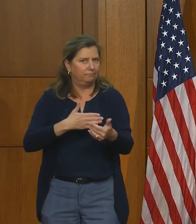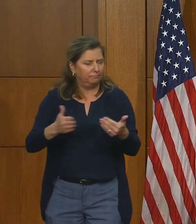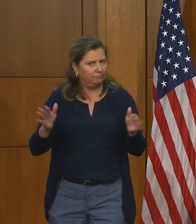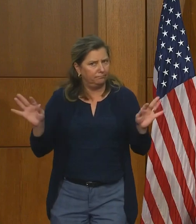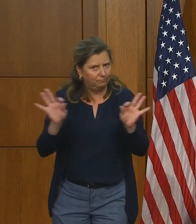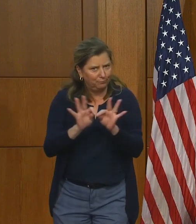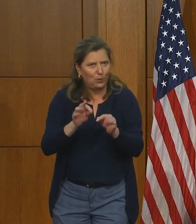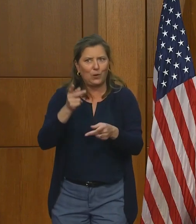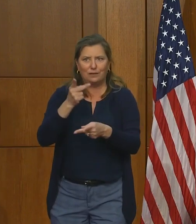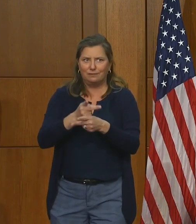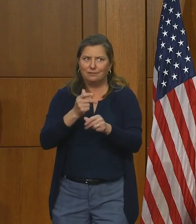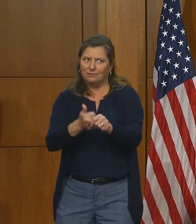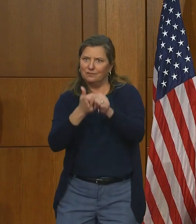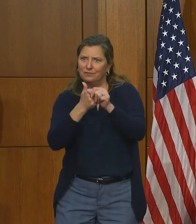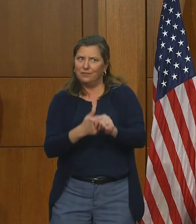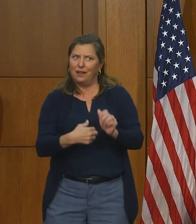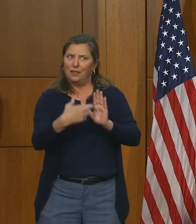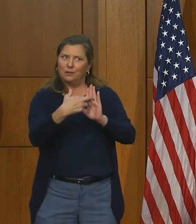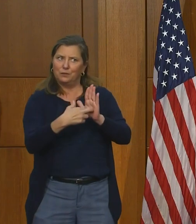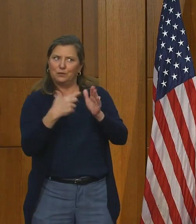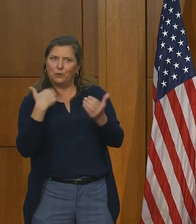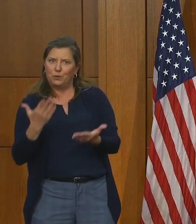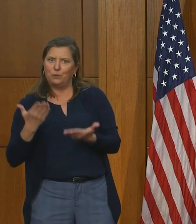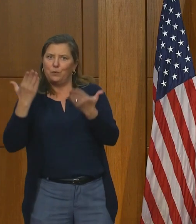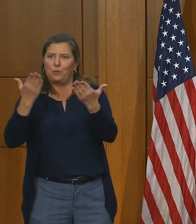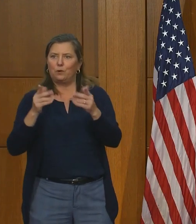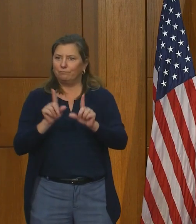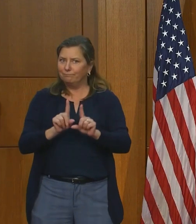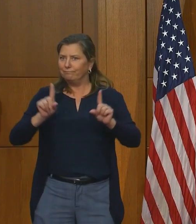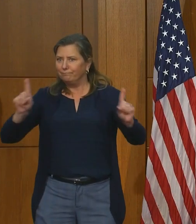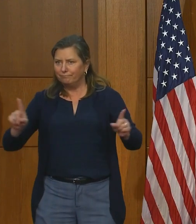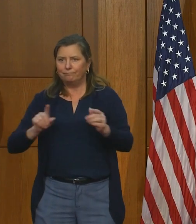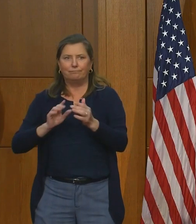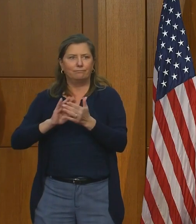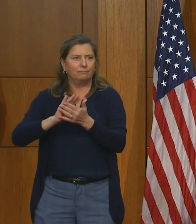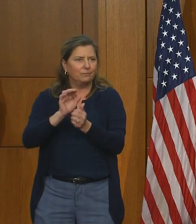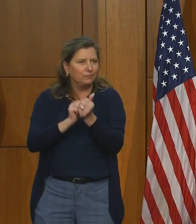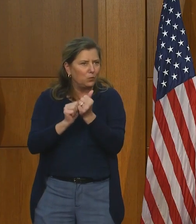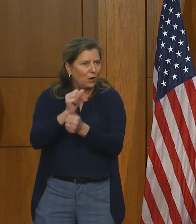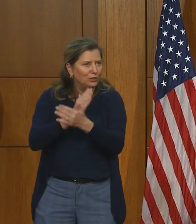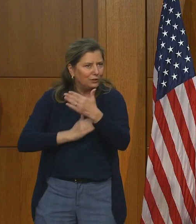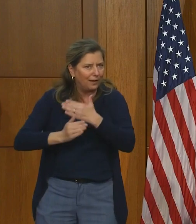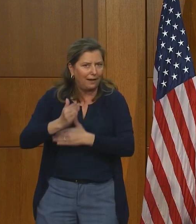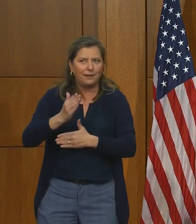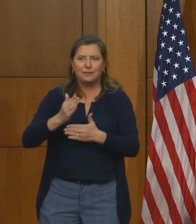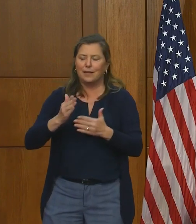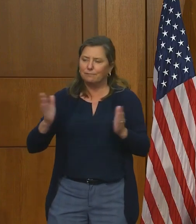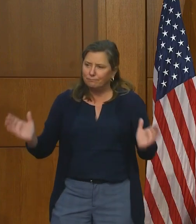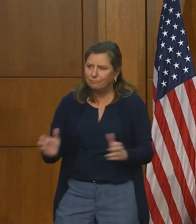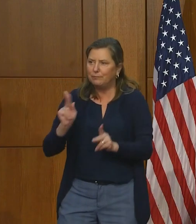LEAVING COMMENT WHATEVER THEY'RE DOING TO. MAINTAIN THE GUIDELINES THAT WE HAVE